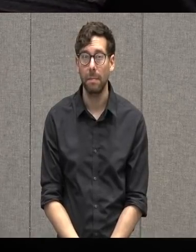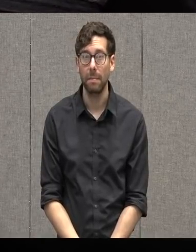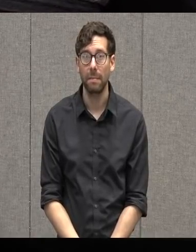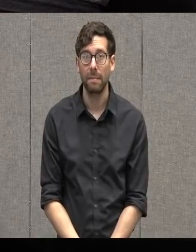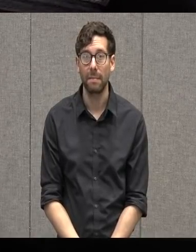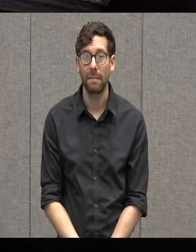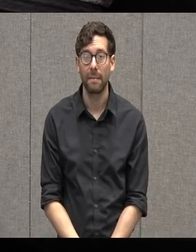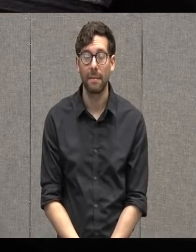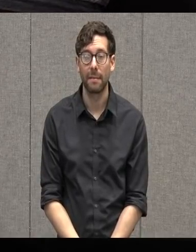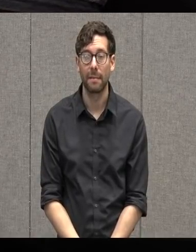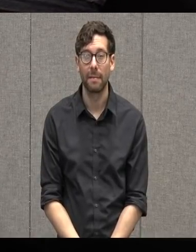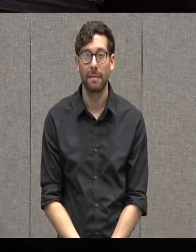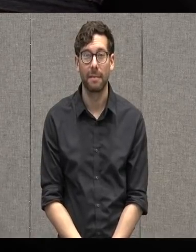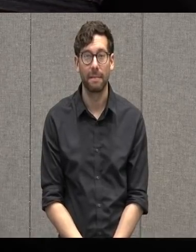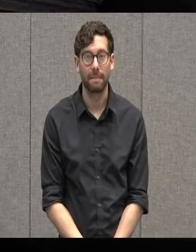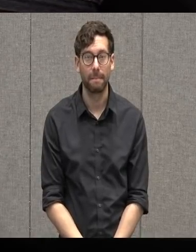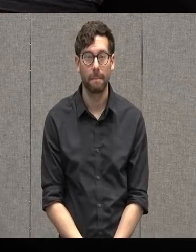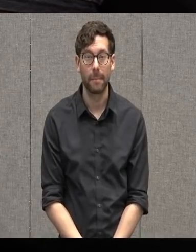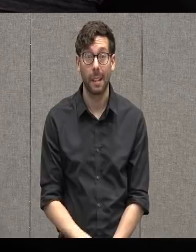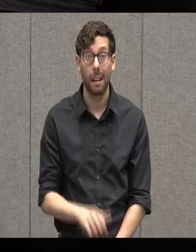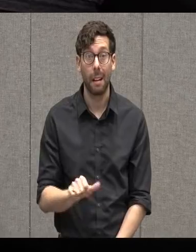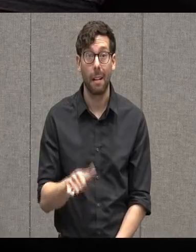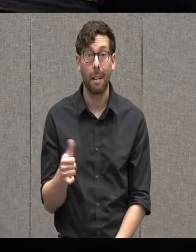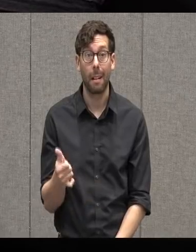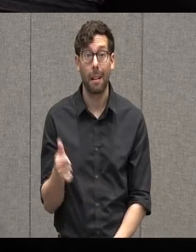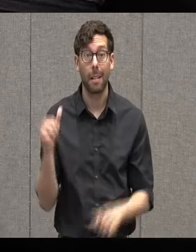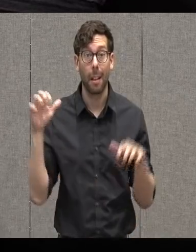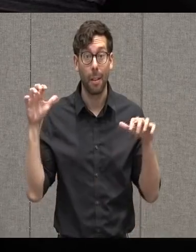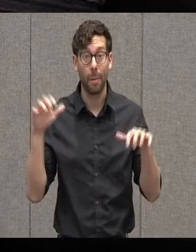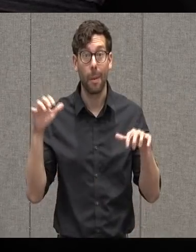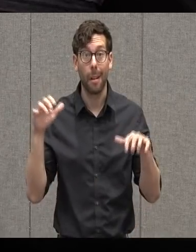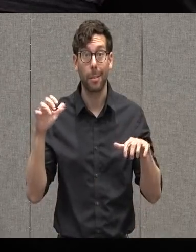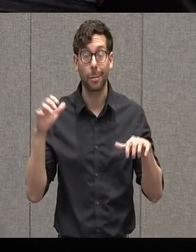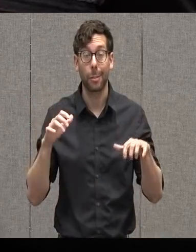Another departs. Another leaves.